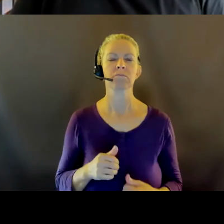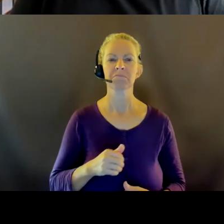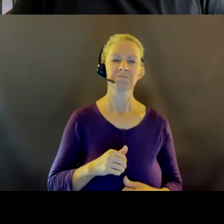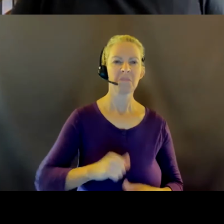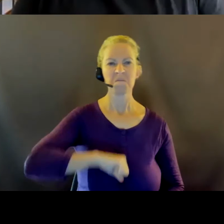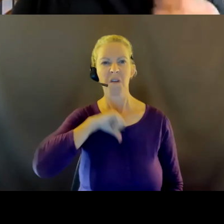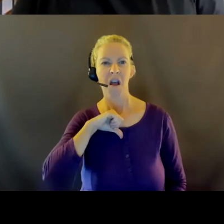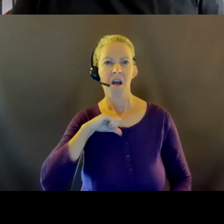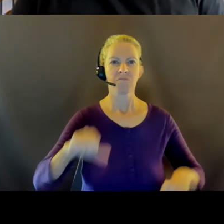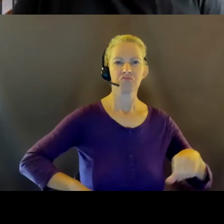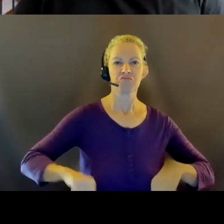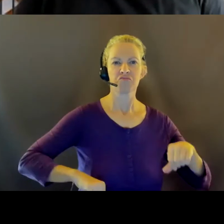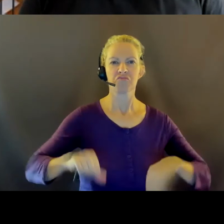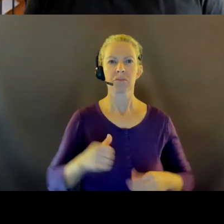I got kicked out of the class as a result of that.